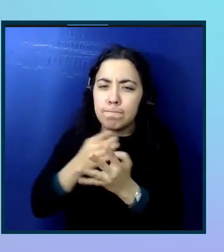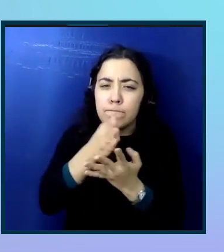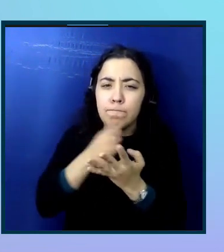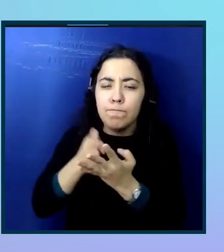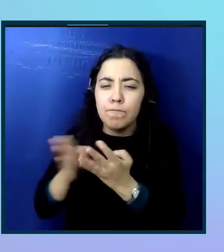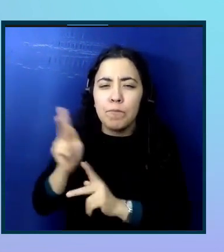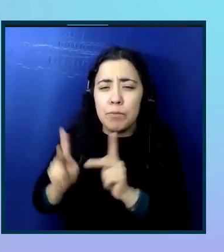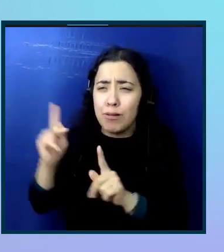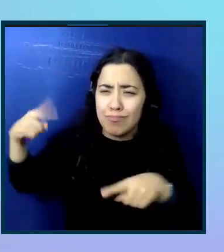have always solved problems.